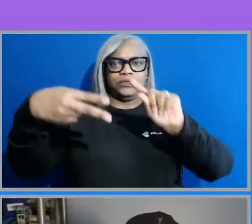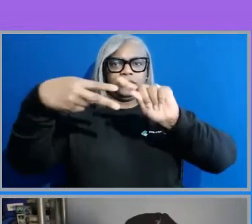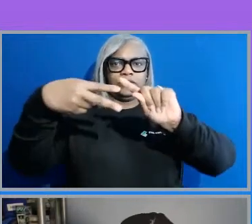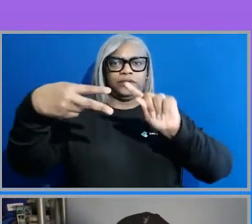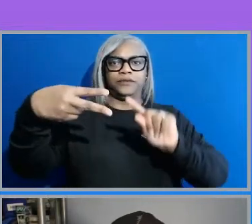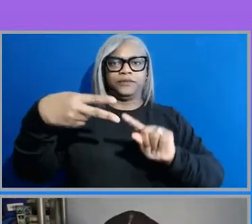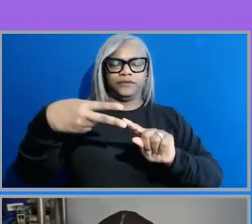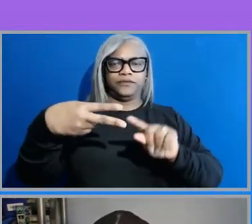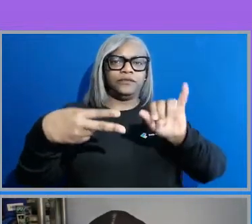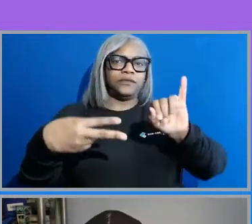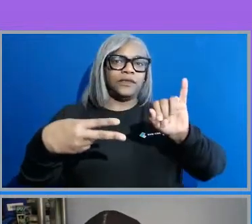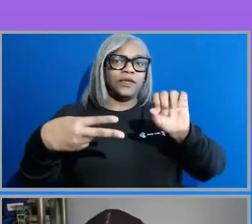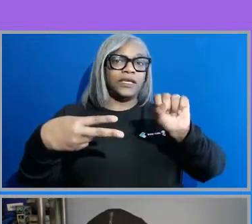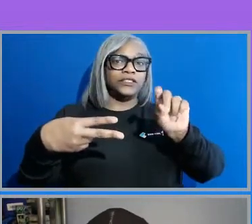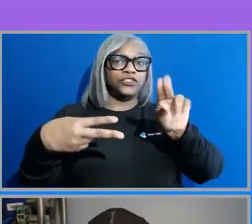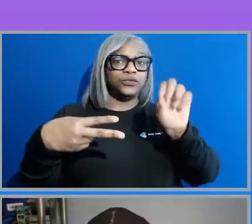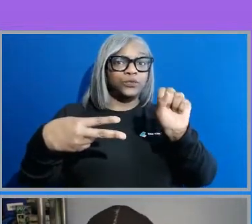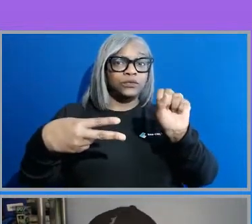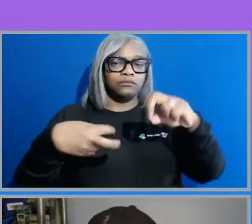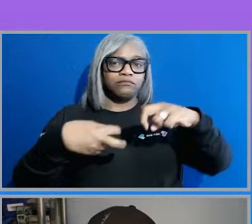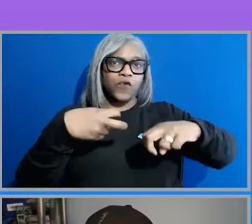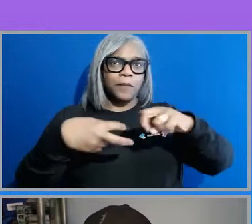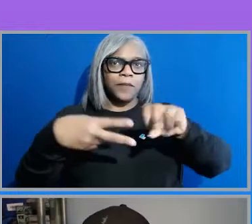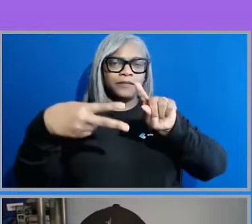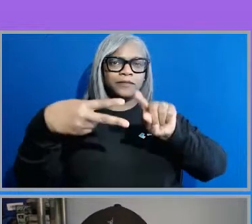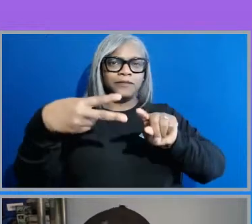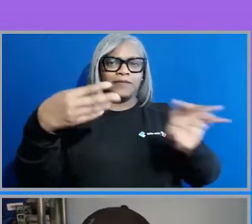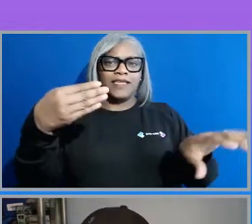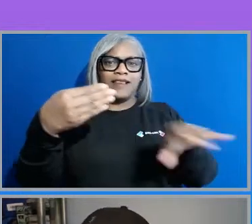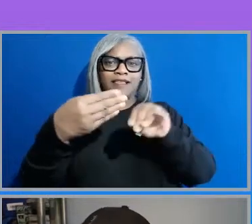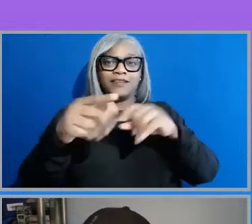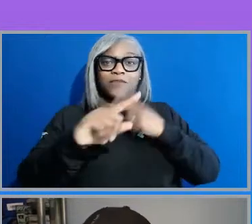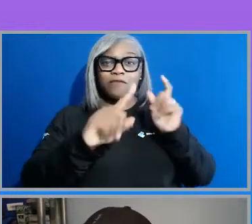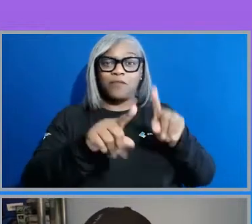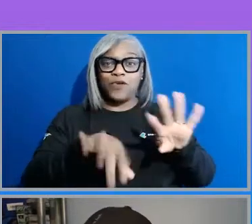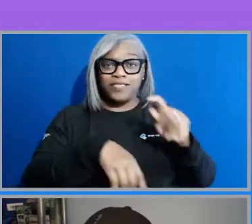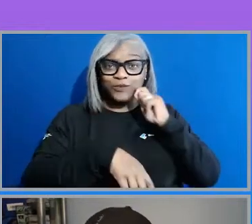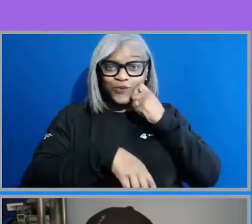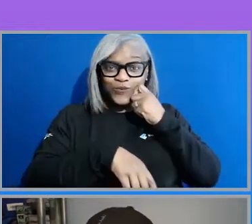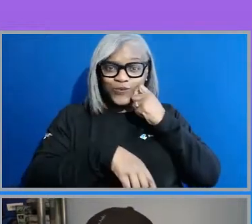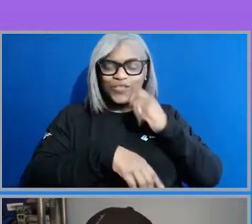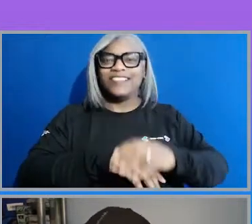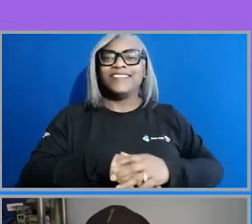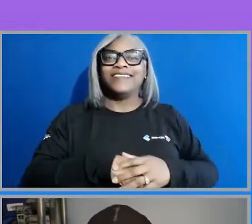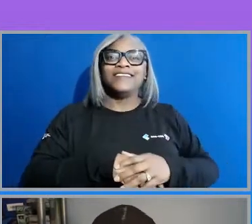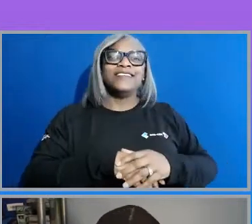issues and the tool's written up the issues and added it to my accessibility report, which is